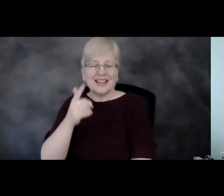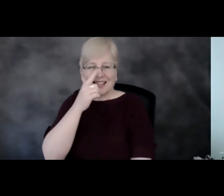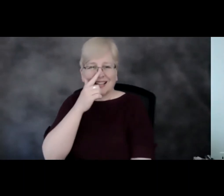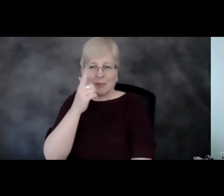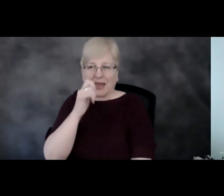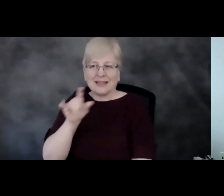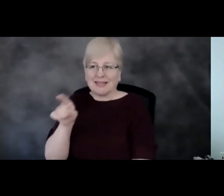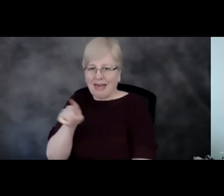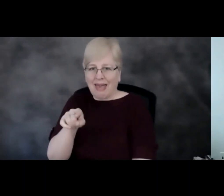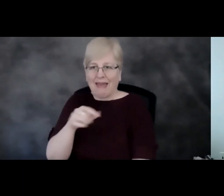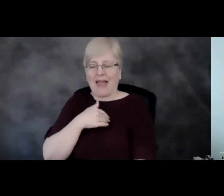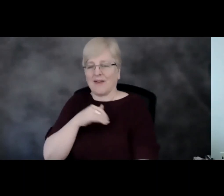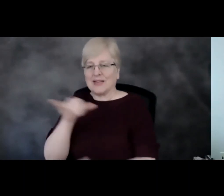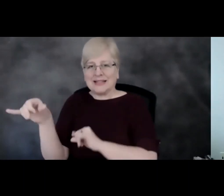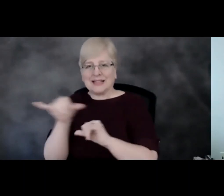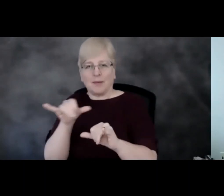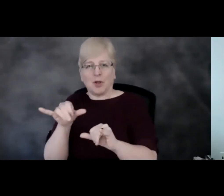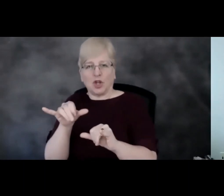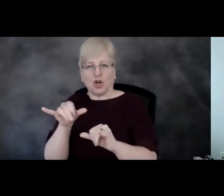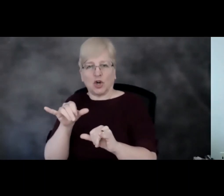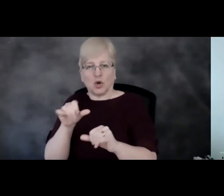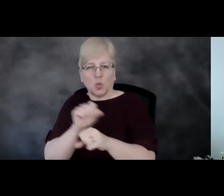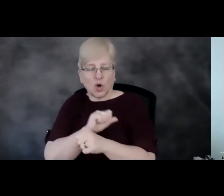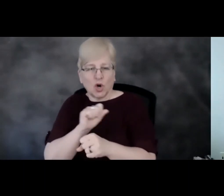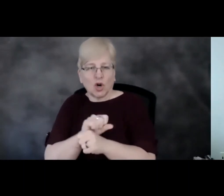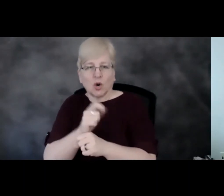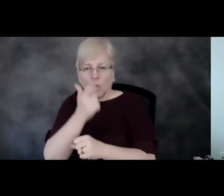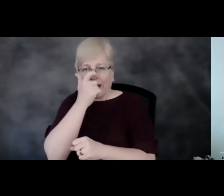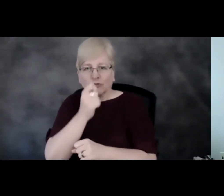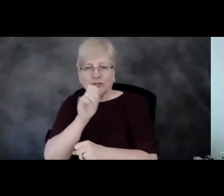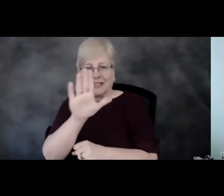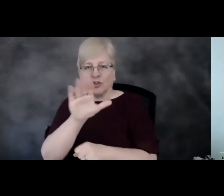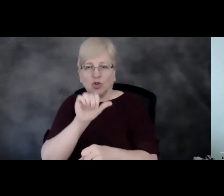or otherwise interest 17:38:05 in your work. So we have a very big